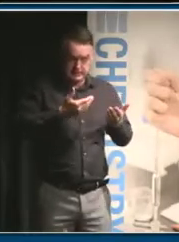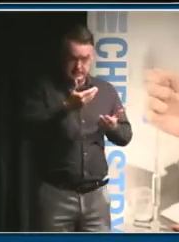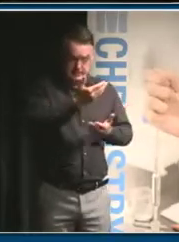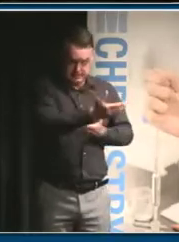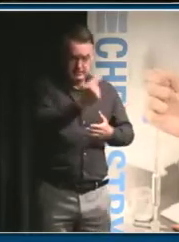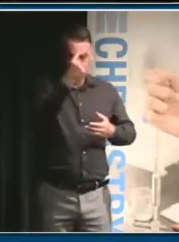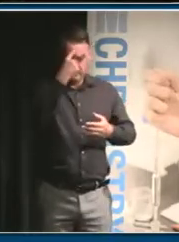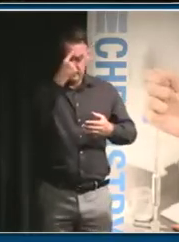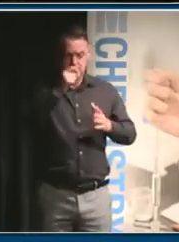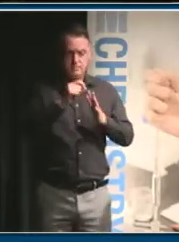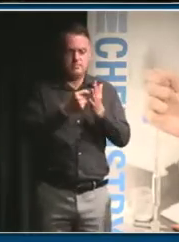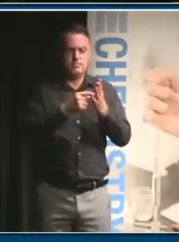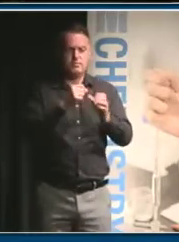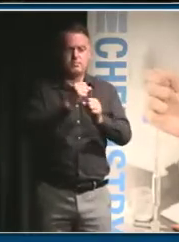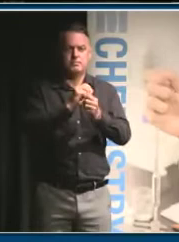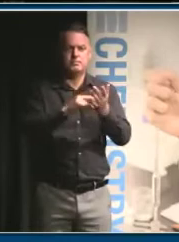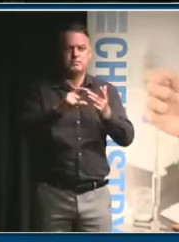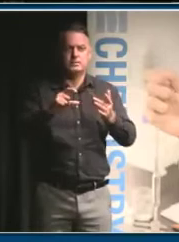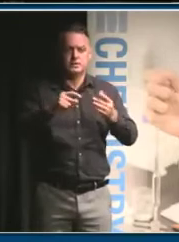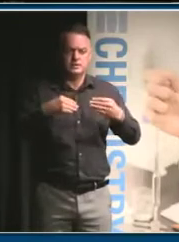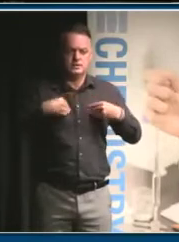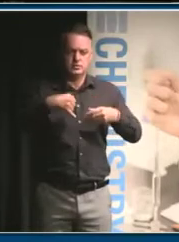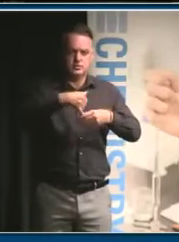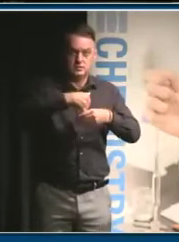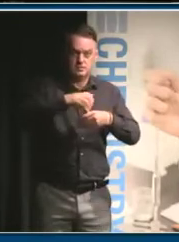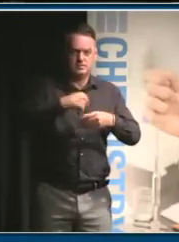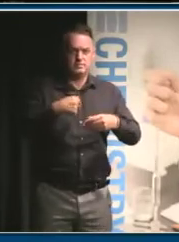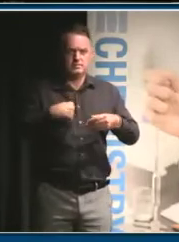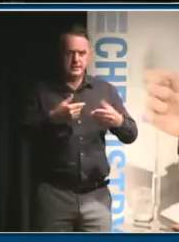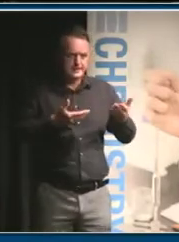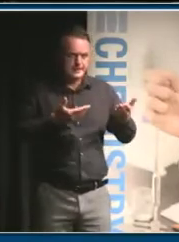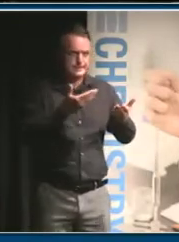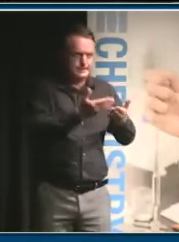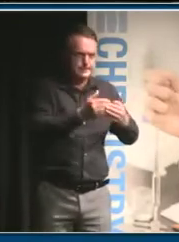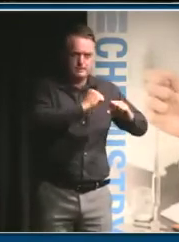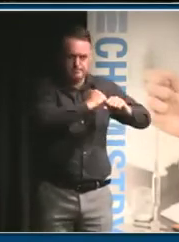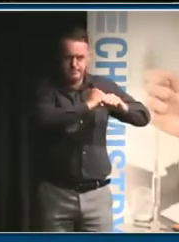a pragmatic industrial chemist getting things to market and understanding and navigating